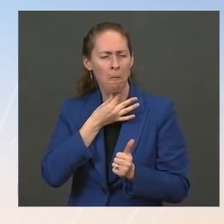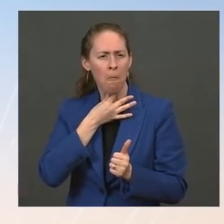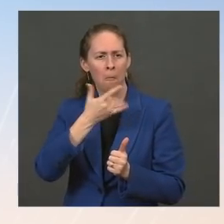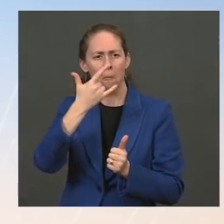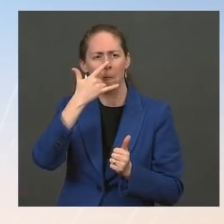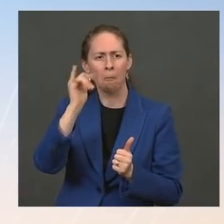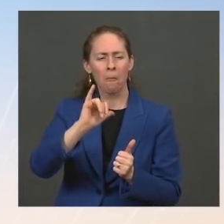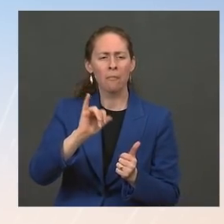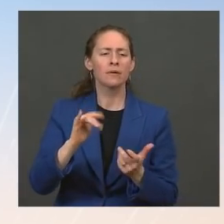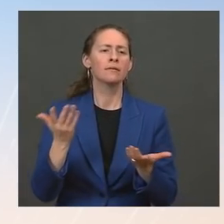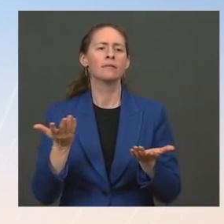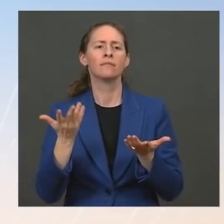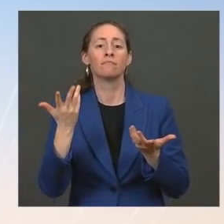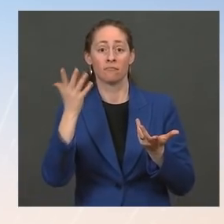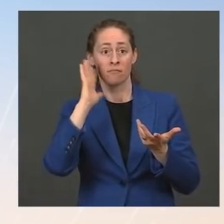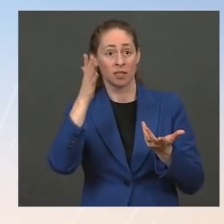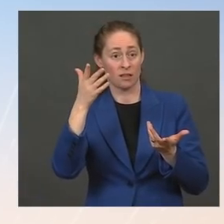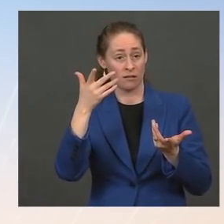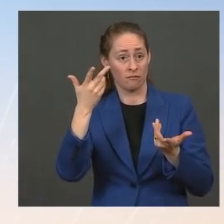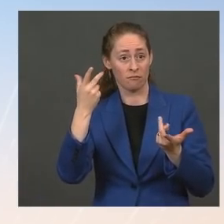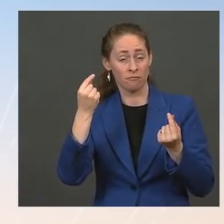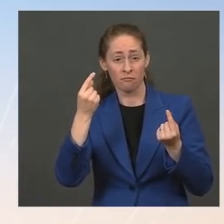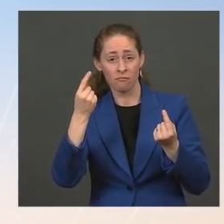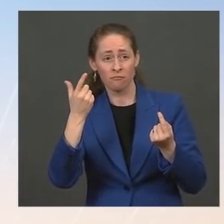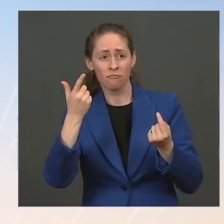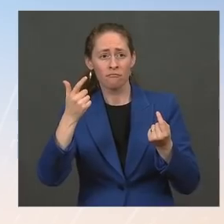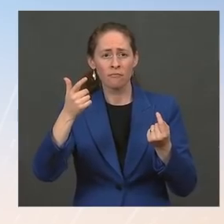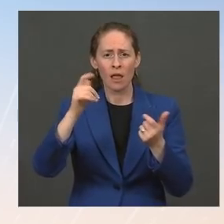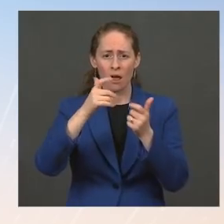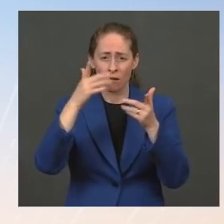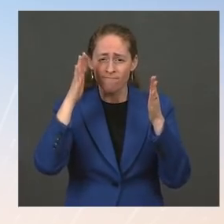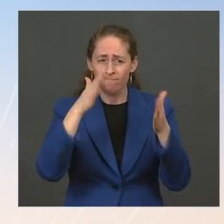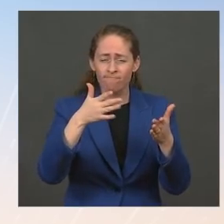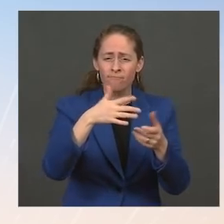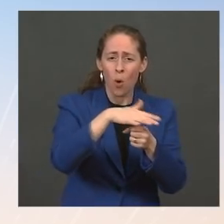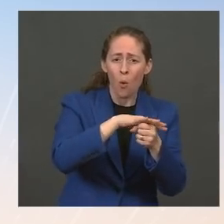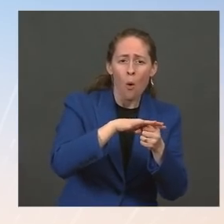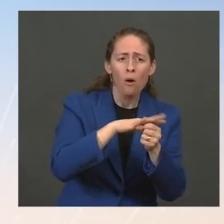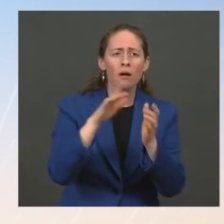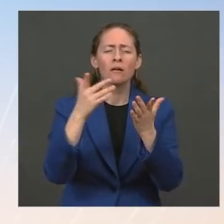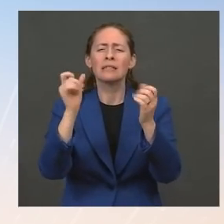Or is this an area where there's still more work to be done? Ms. Psaki: Well, I think what the President was trying to convey